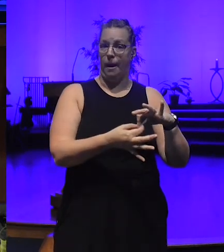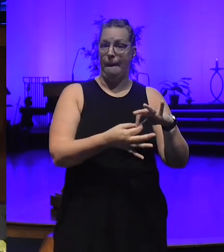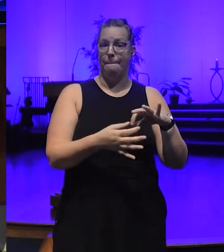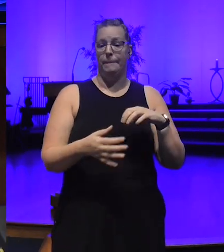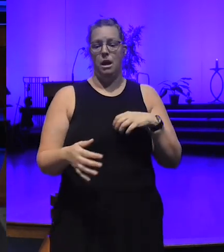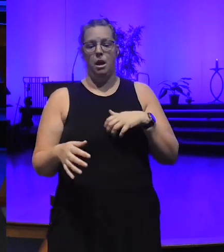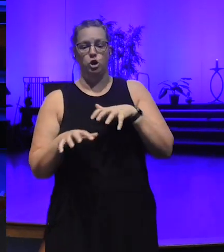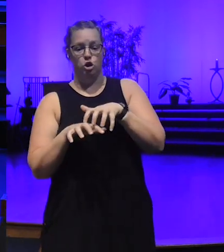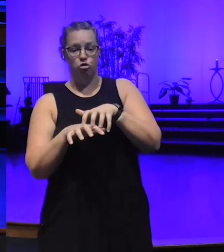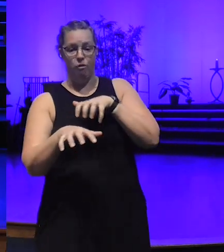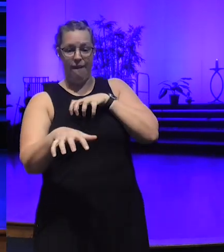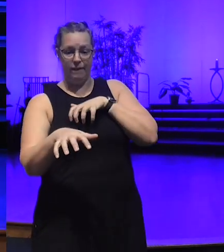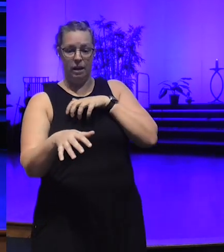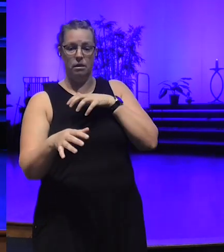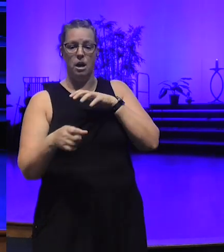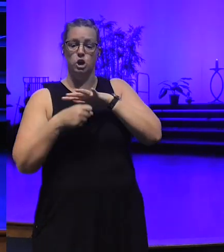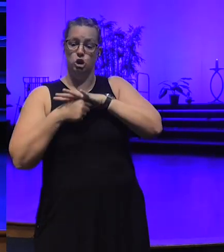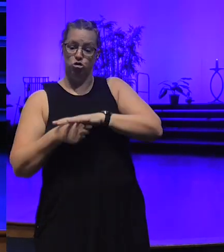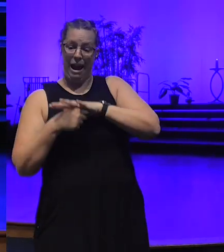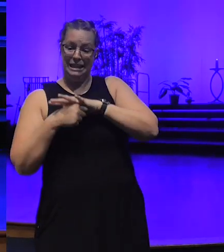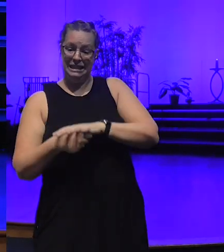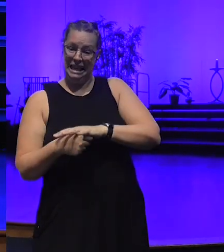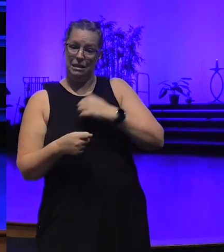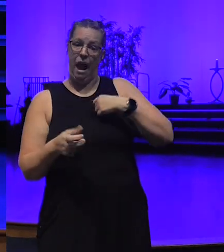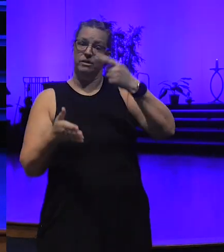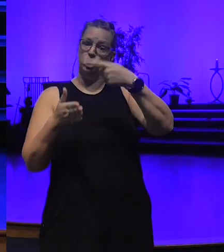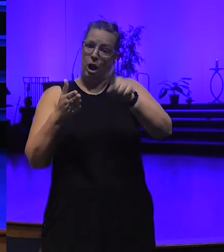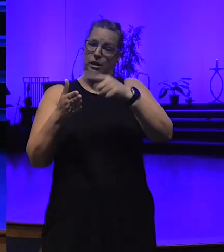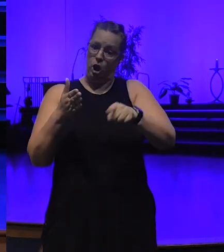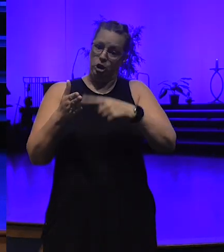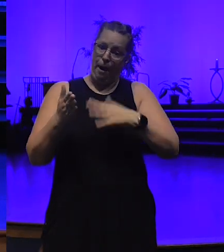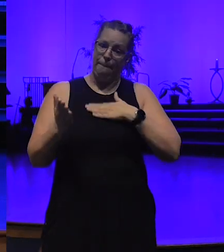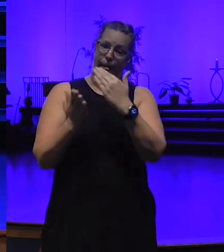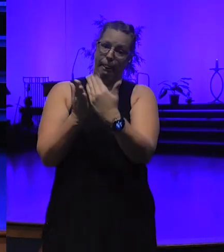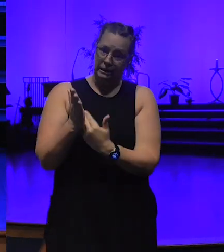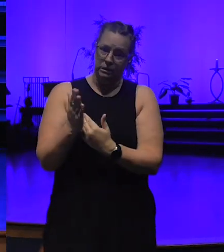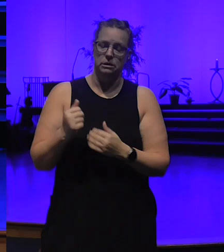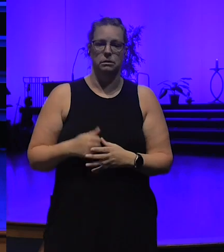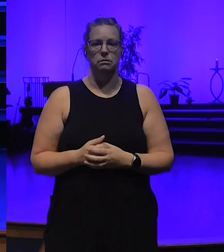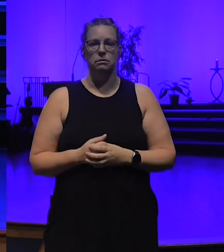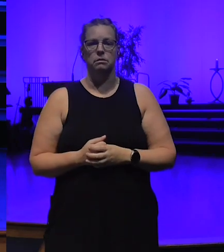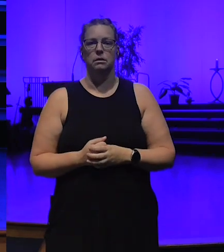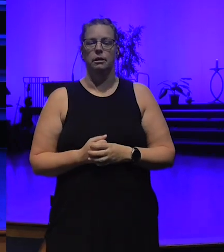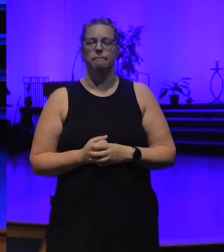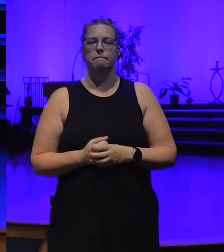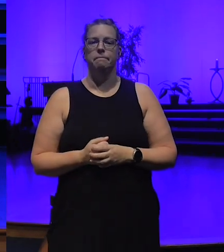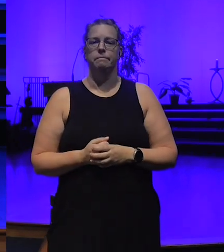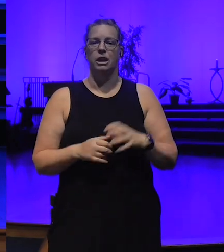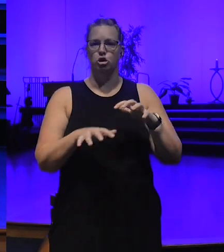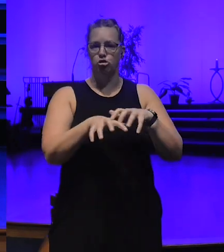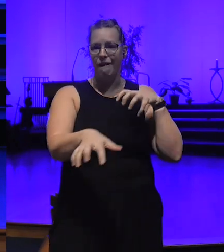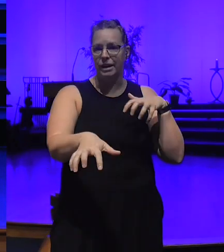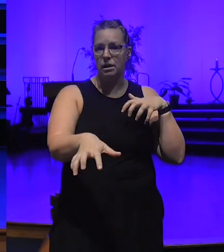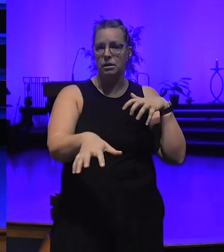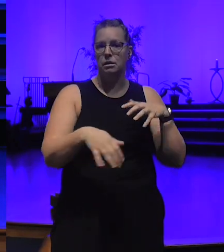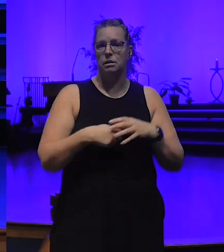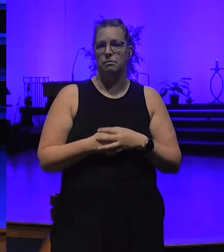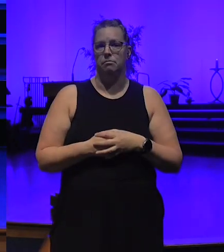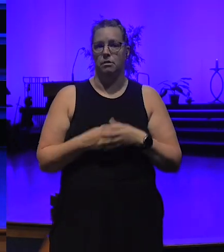with completing a Todo list before it totally ends and completes us traffic and the number